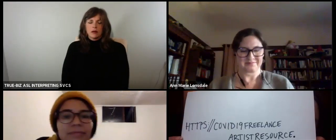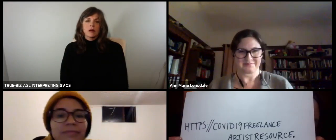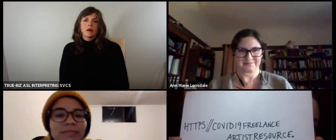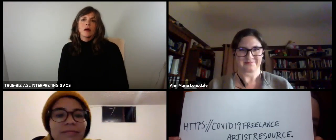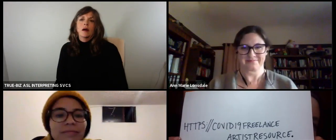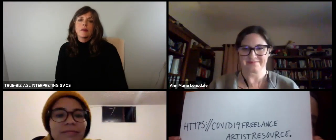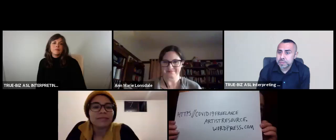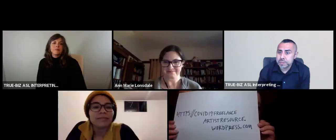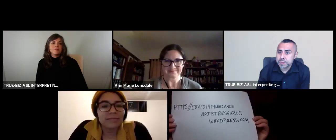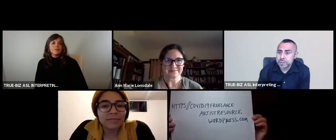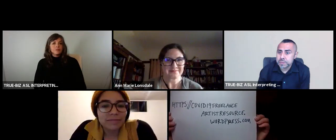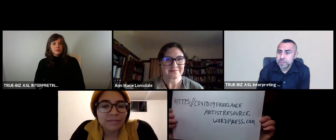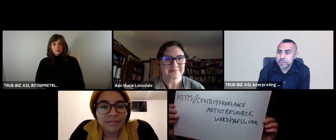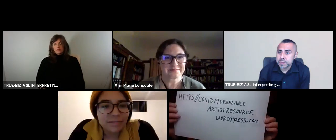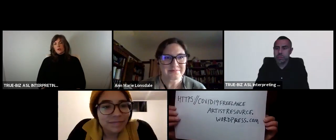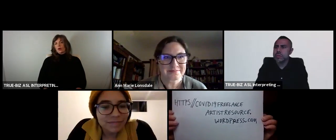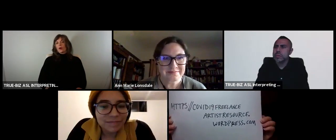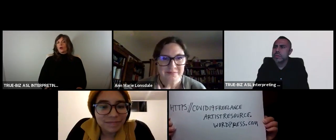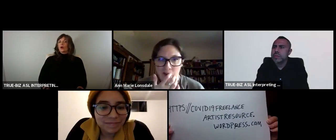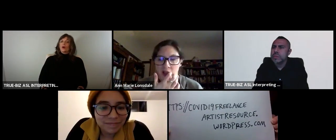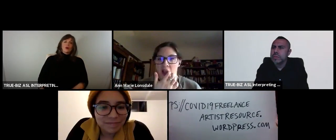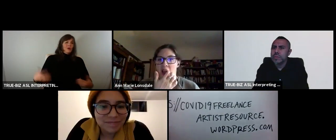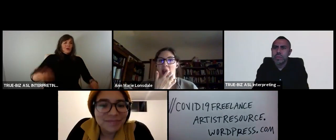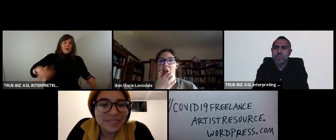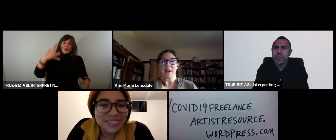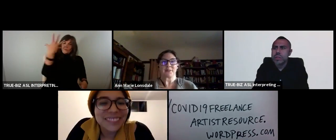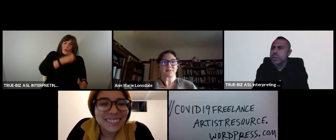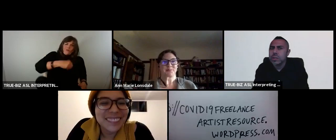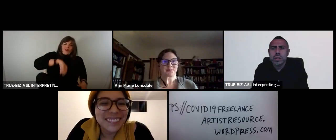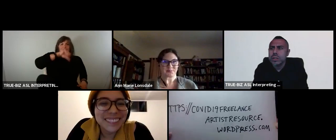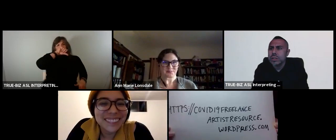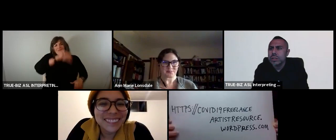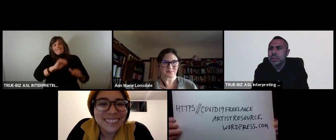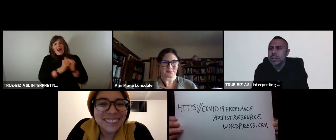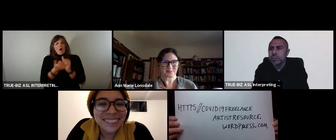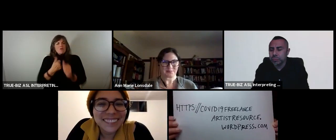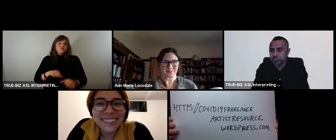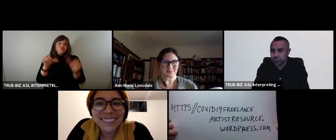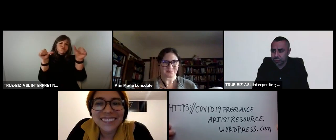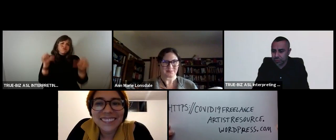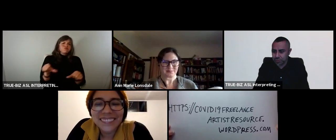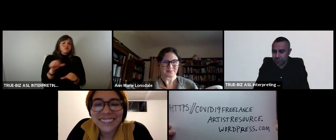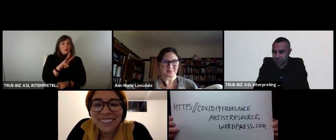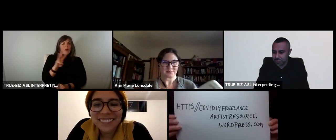Beautiful. I just love the way we're getting that website up there. Boop! Yeah, all right, Viv.